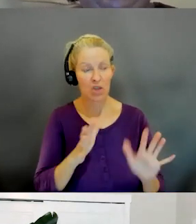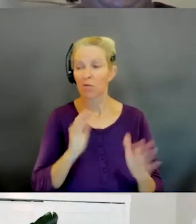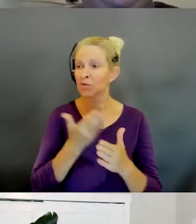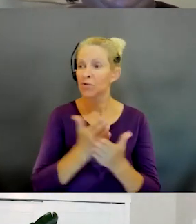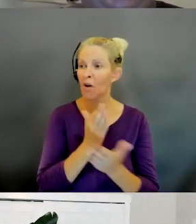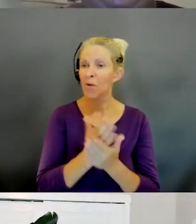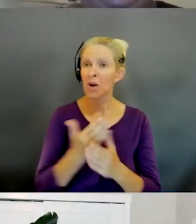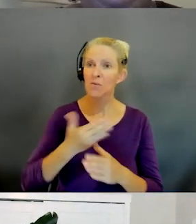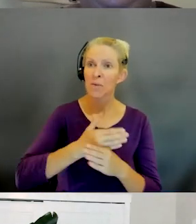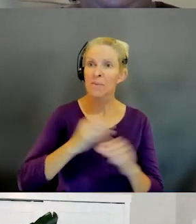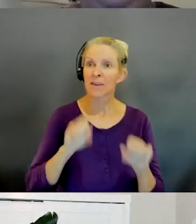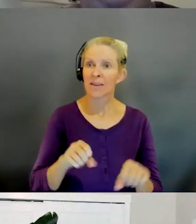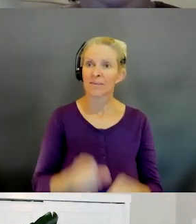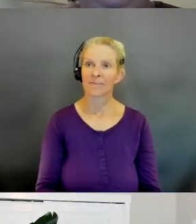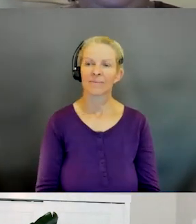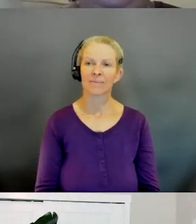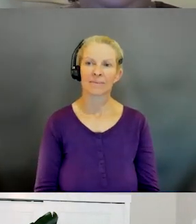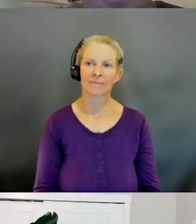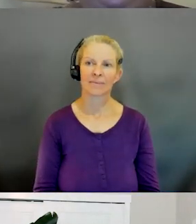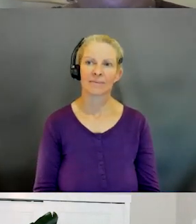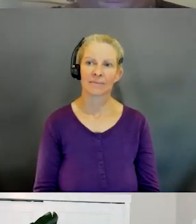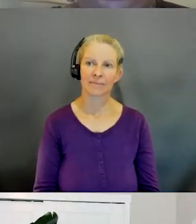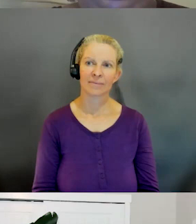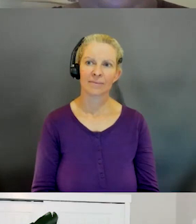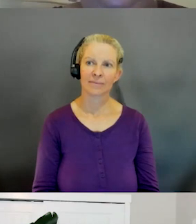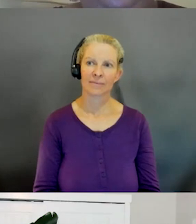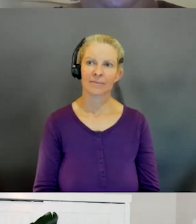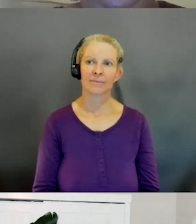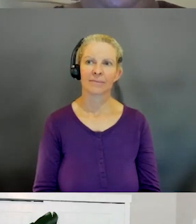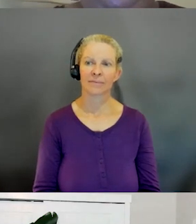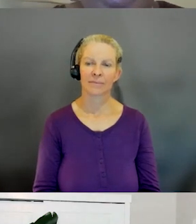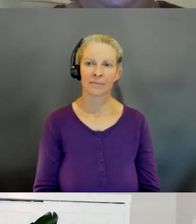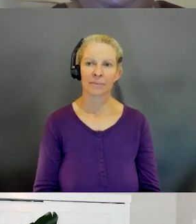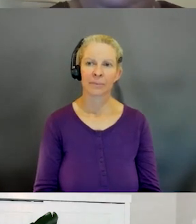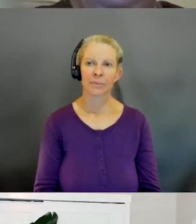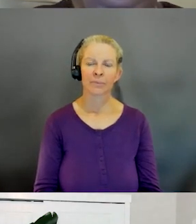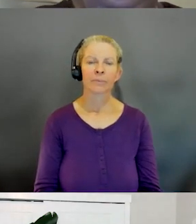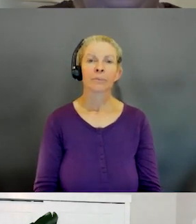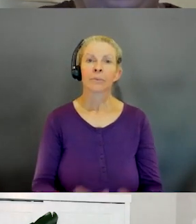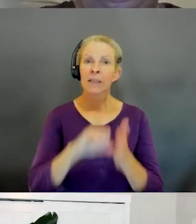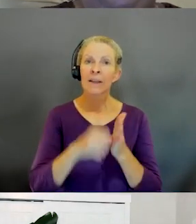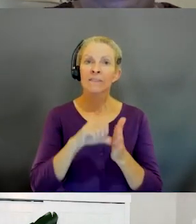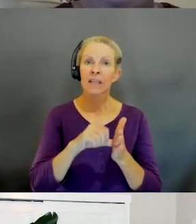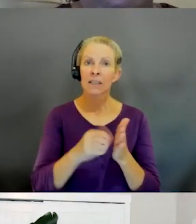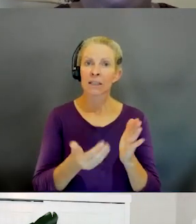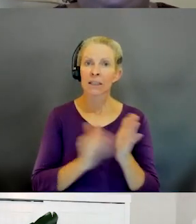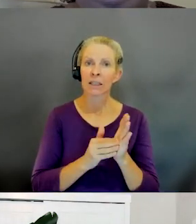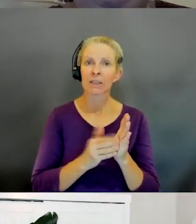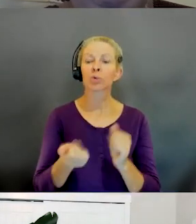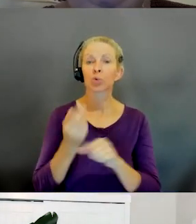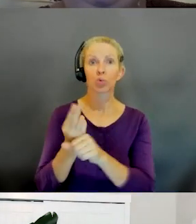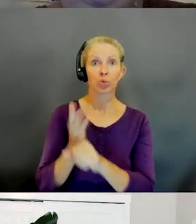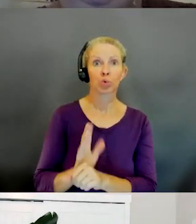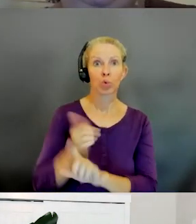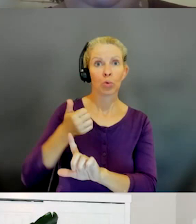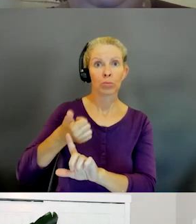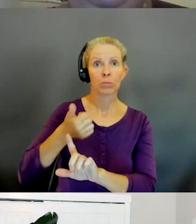It takes observing a user using something that you have currently.